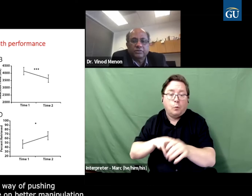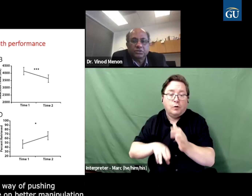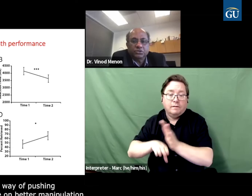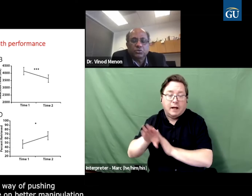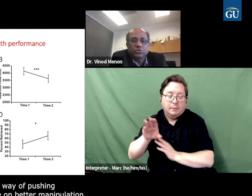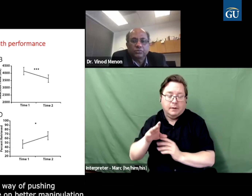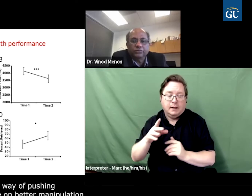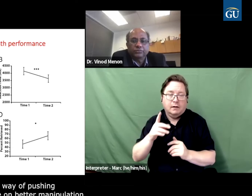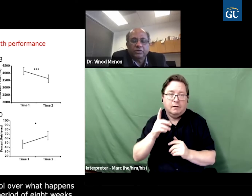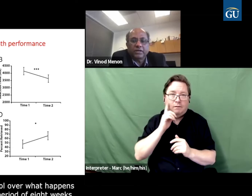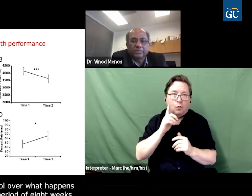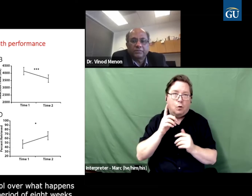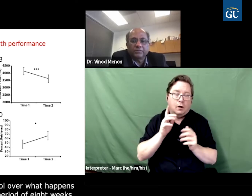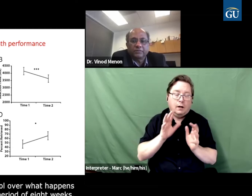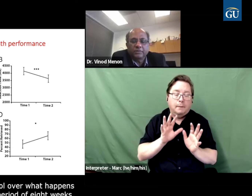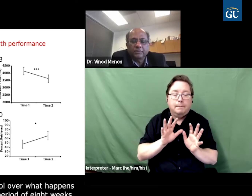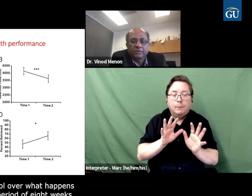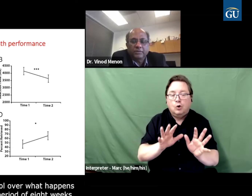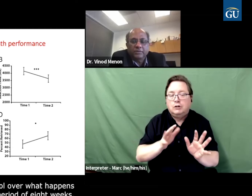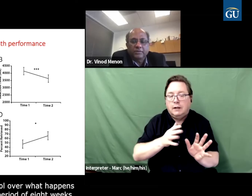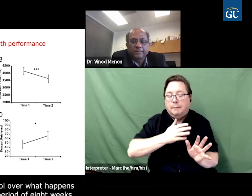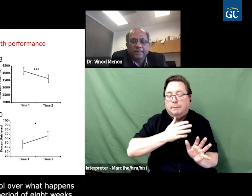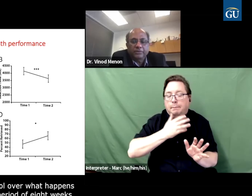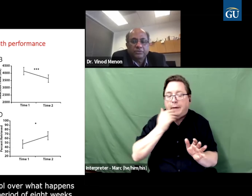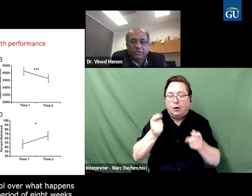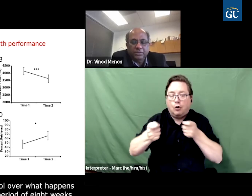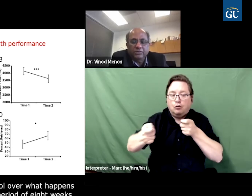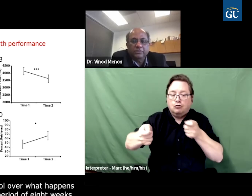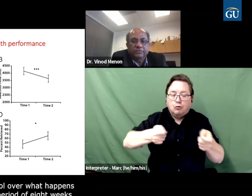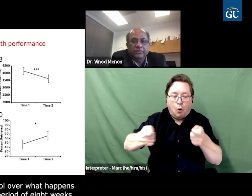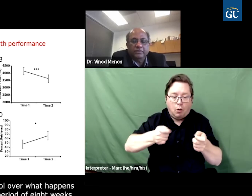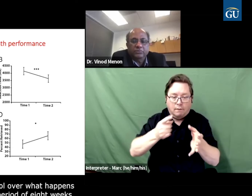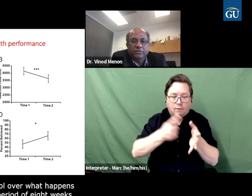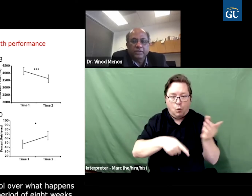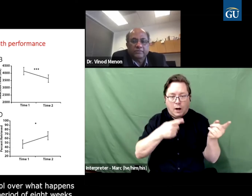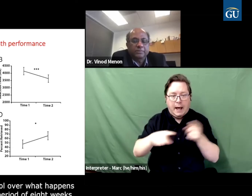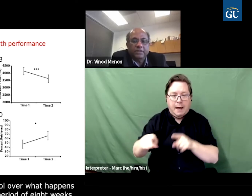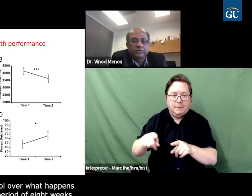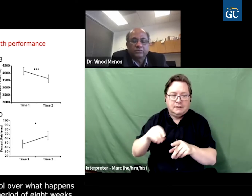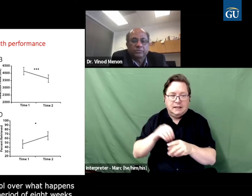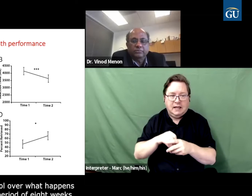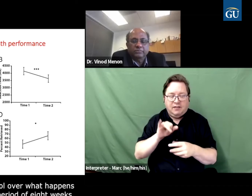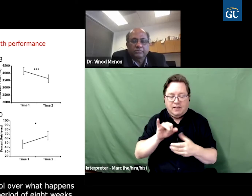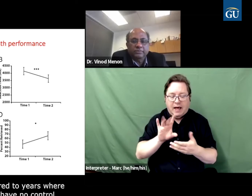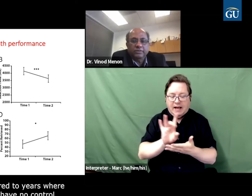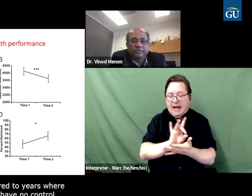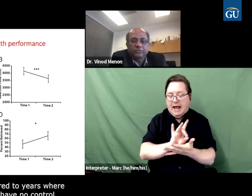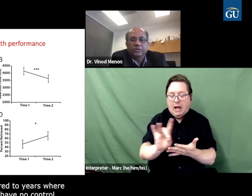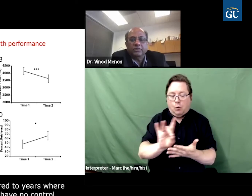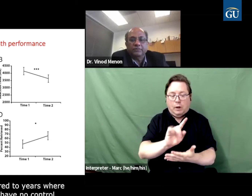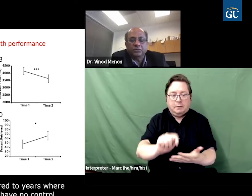manipulation and control over what happens during a period of eight weeks compared